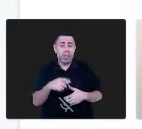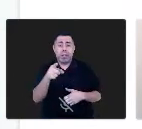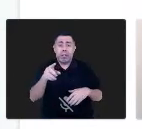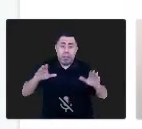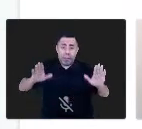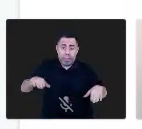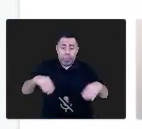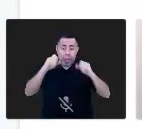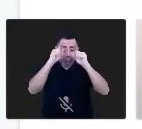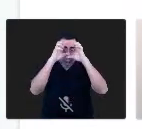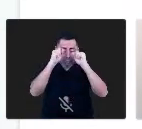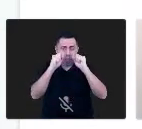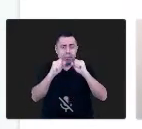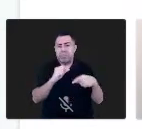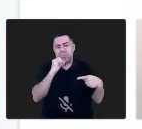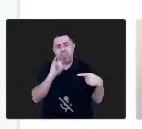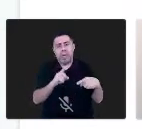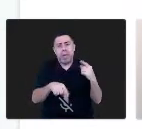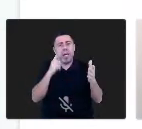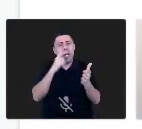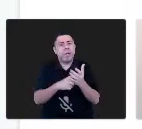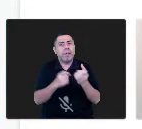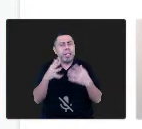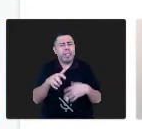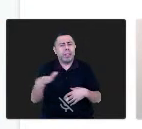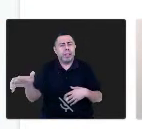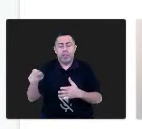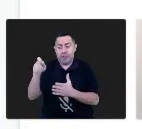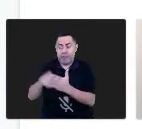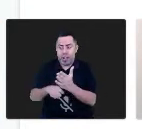it clear how you are amazing it's a good example we were doing a resume review for a client and